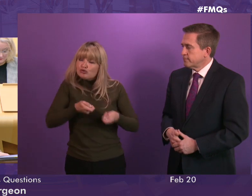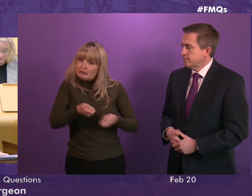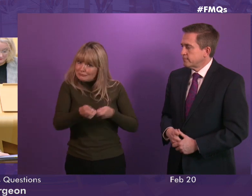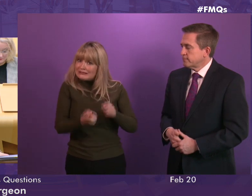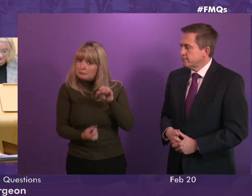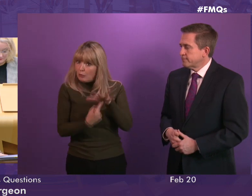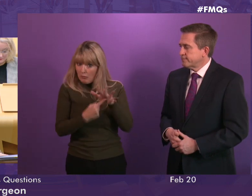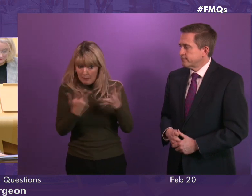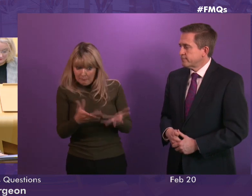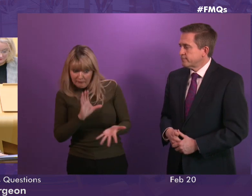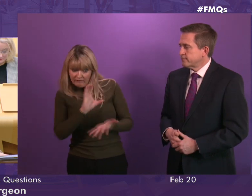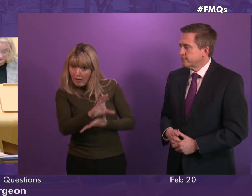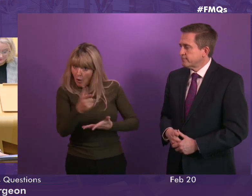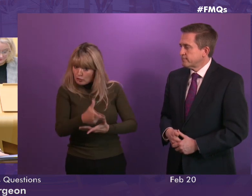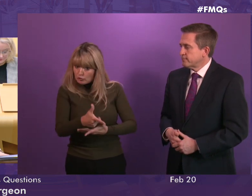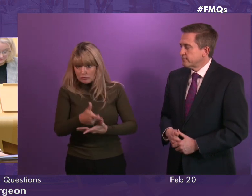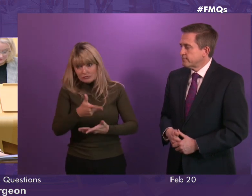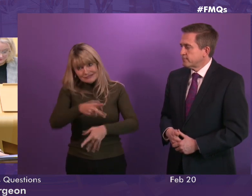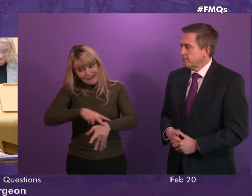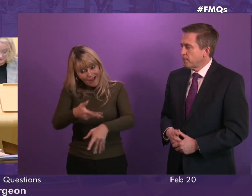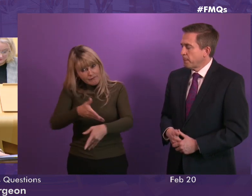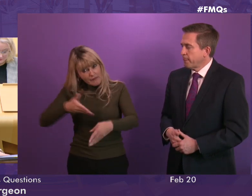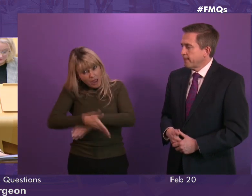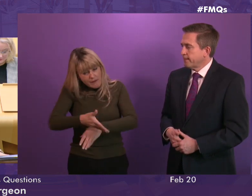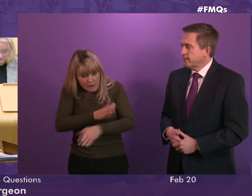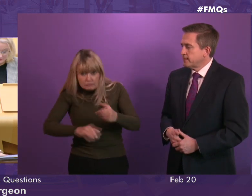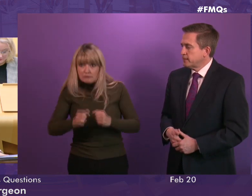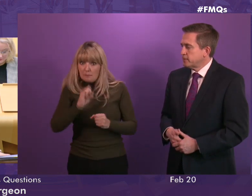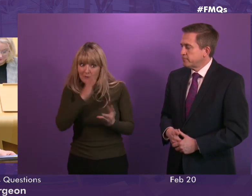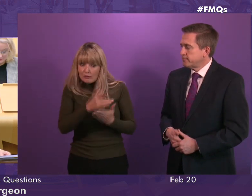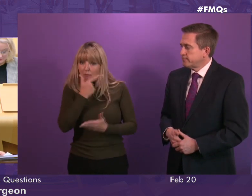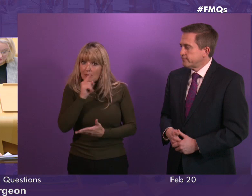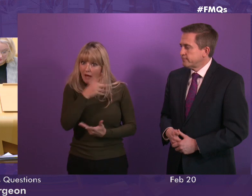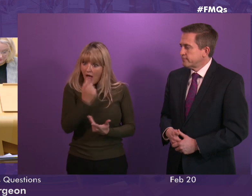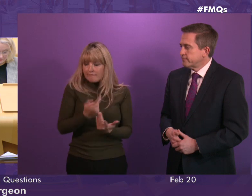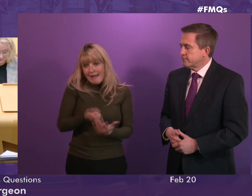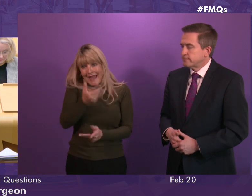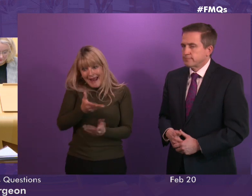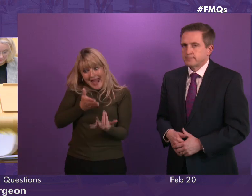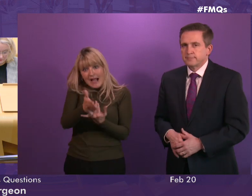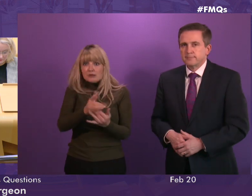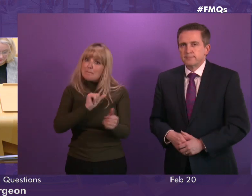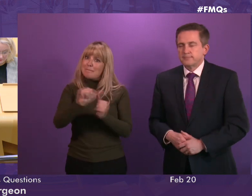and effort in our national health service to ensure that people have access to the best available treatment.